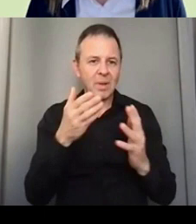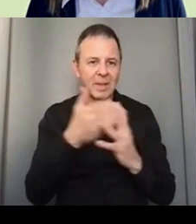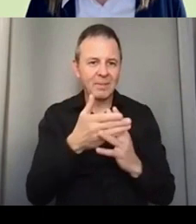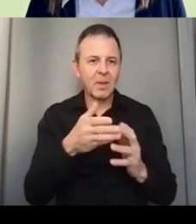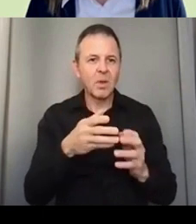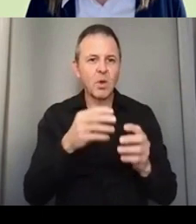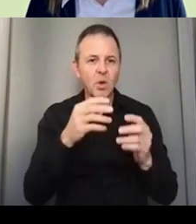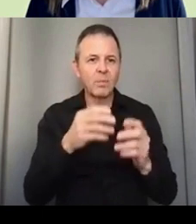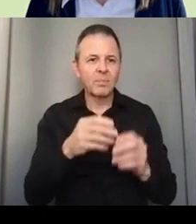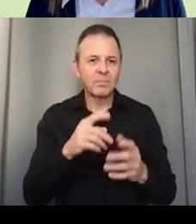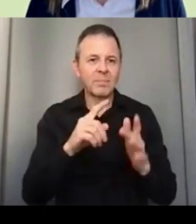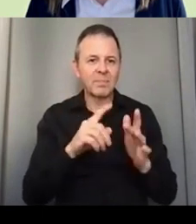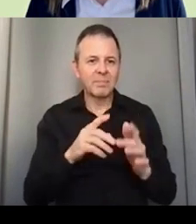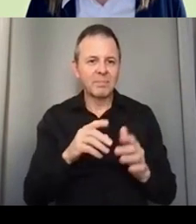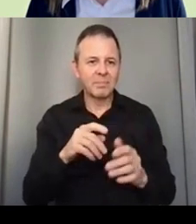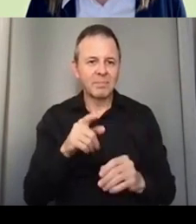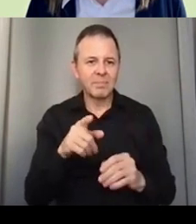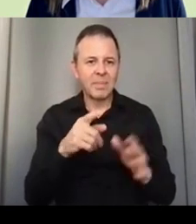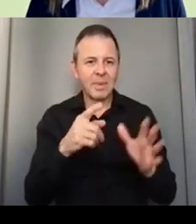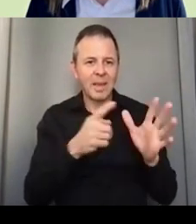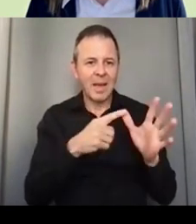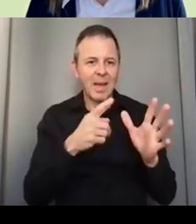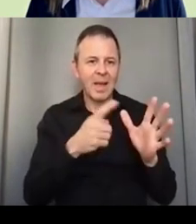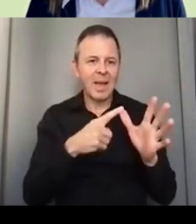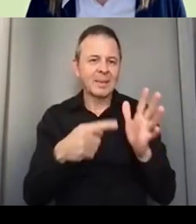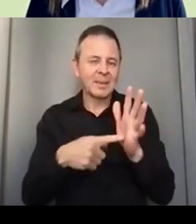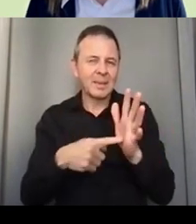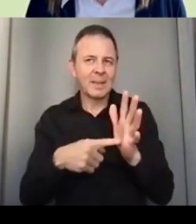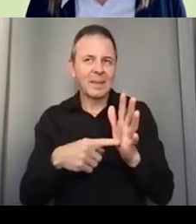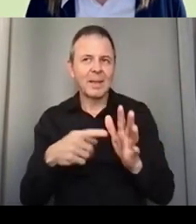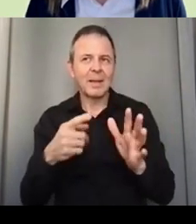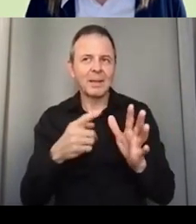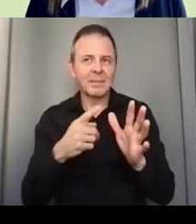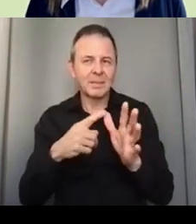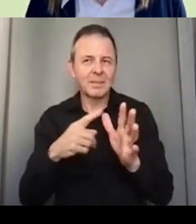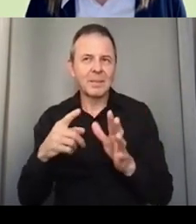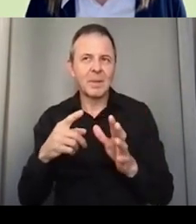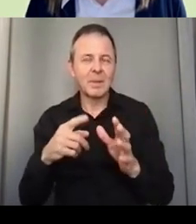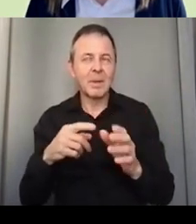is Administrative Appeals Tribunal so we're going to have a